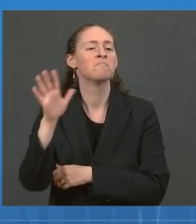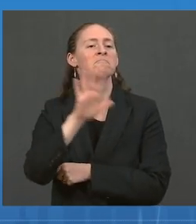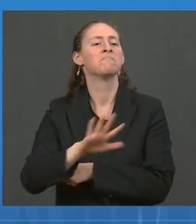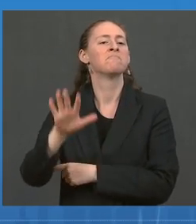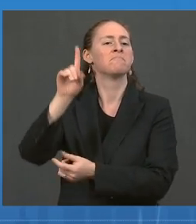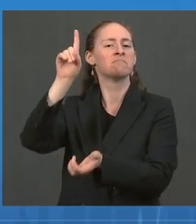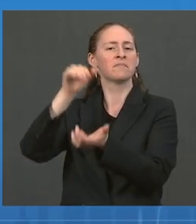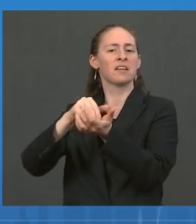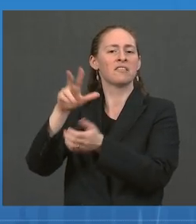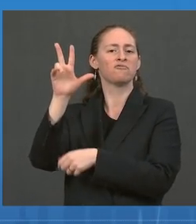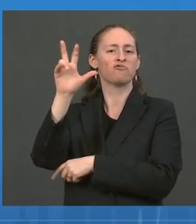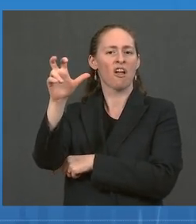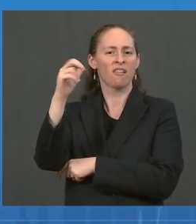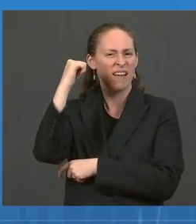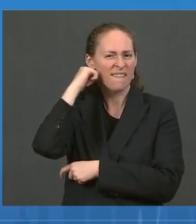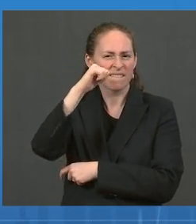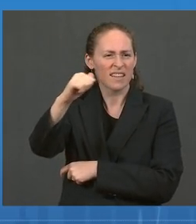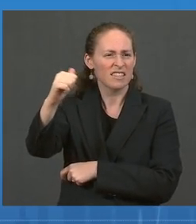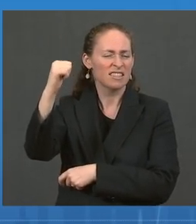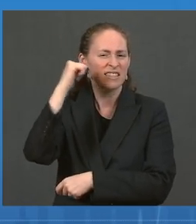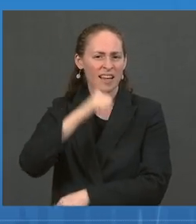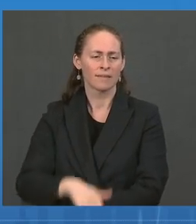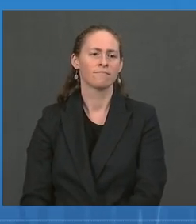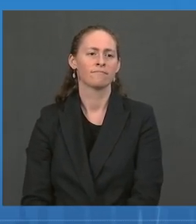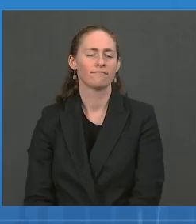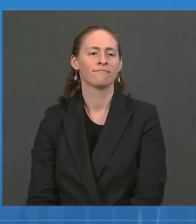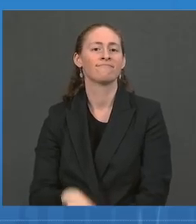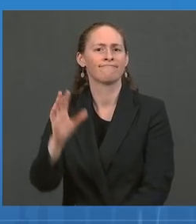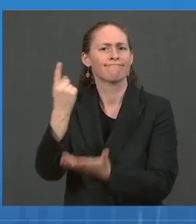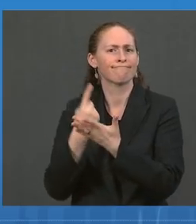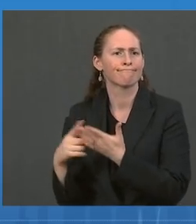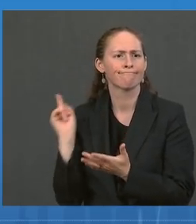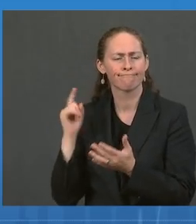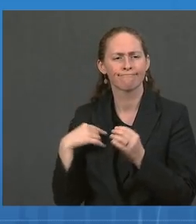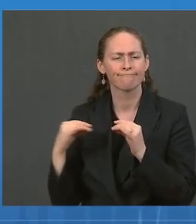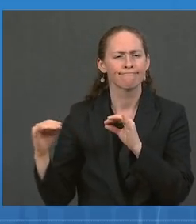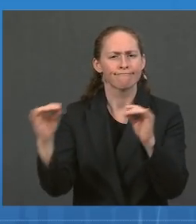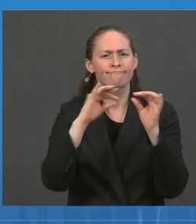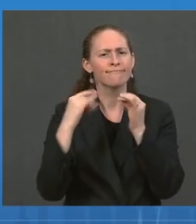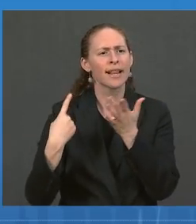When I spoke with you last Friday, we covered CDC's recommendations and our decision to offer